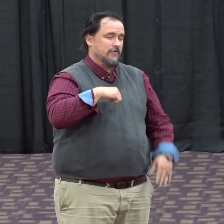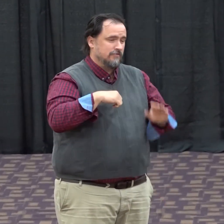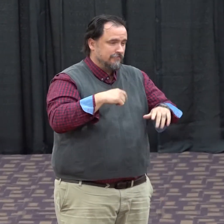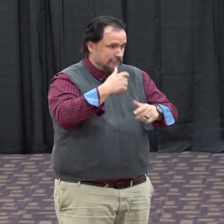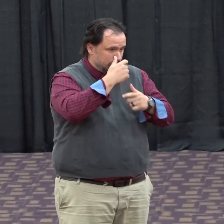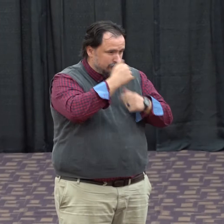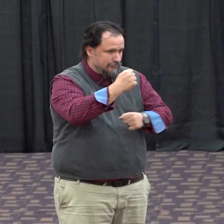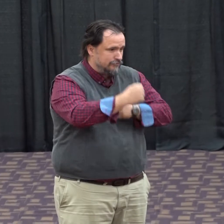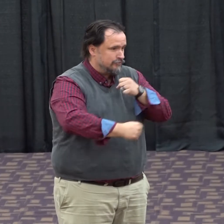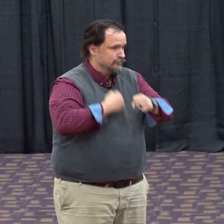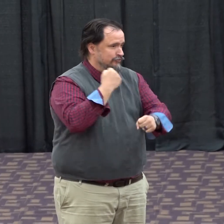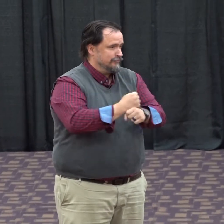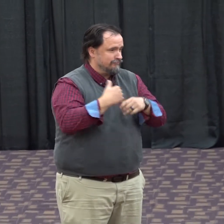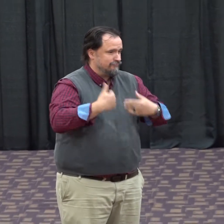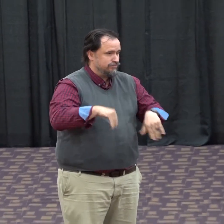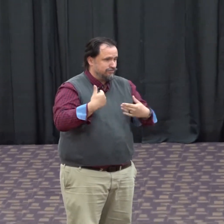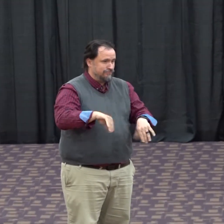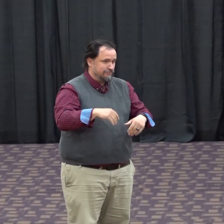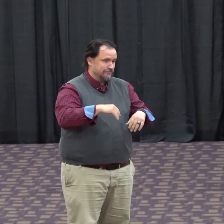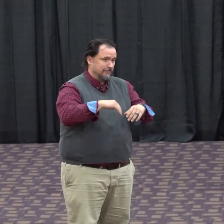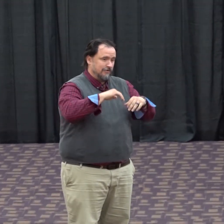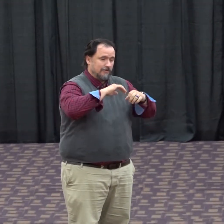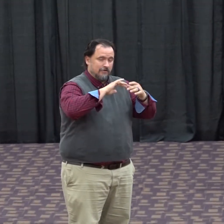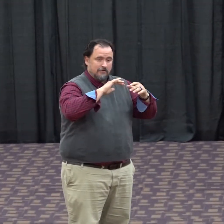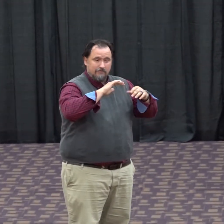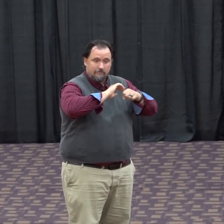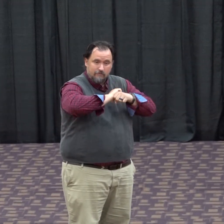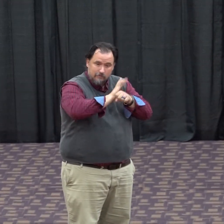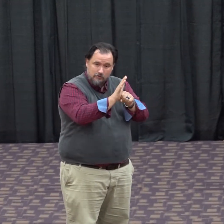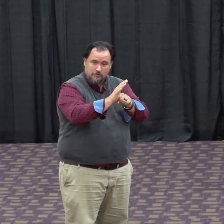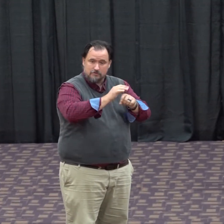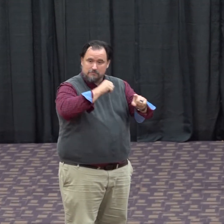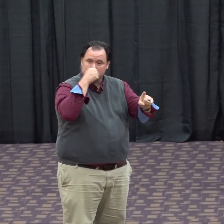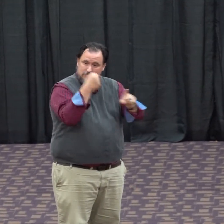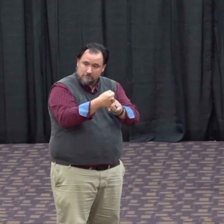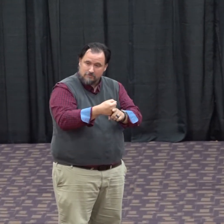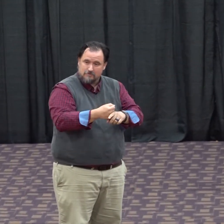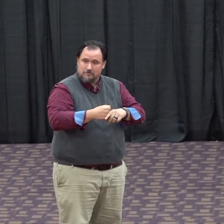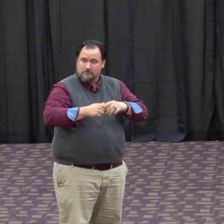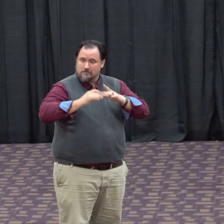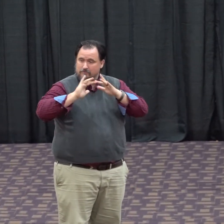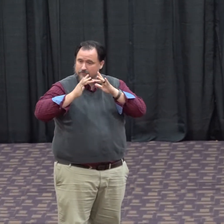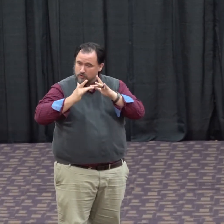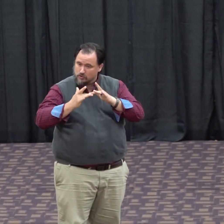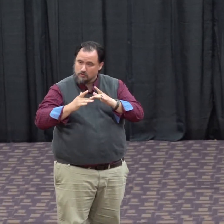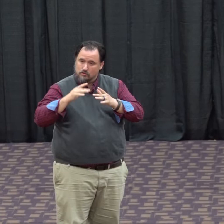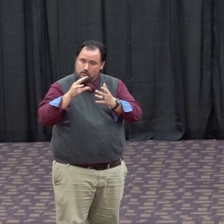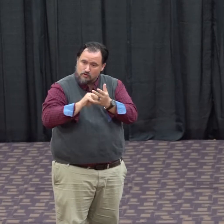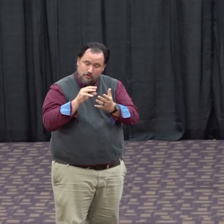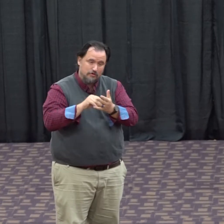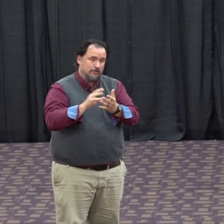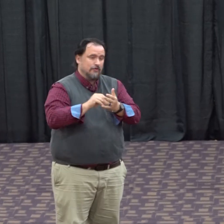So I am extremely proud. It's been an interesting year, to say the least. With coronavirus, the impact.